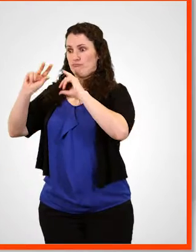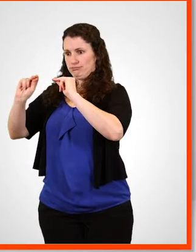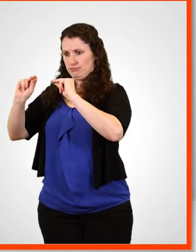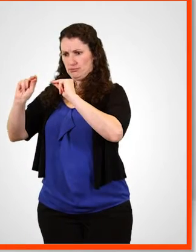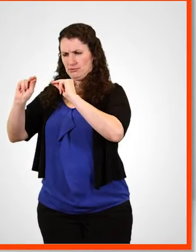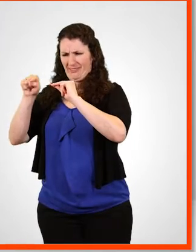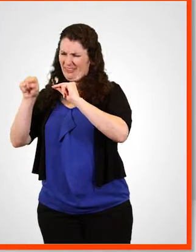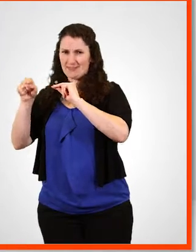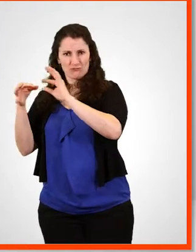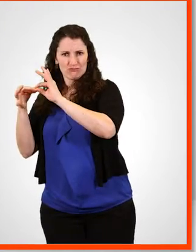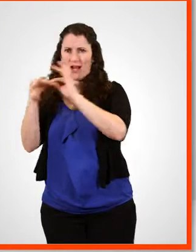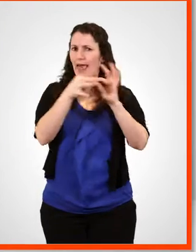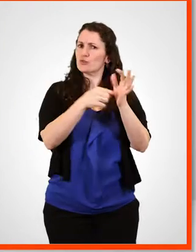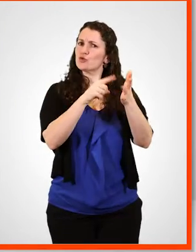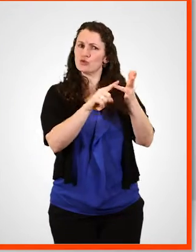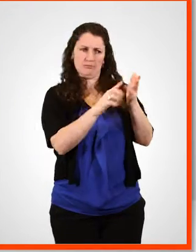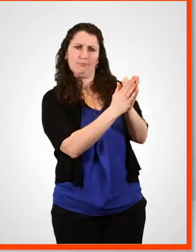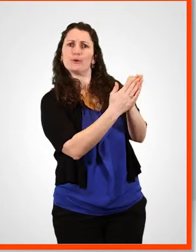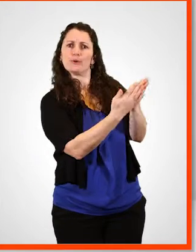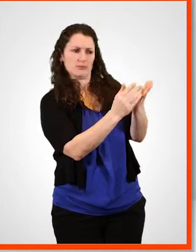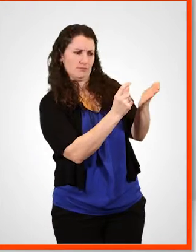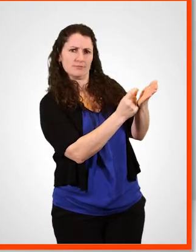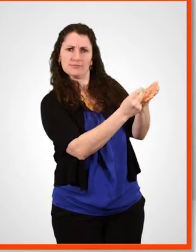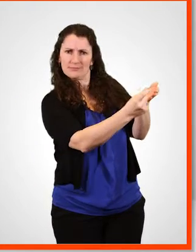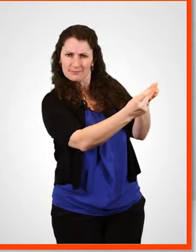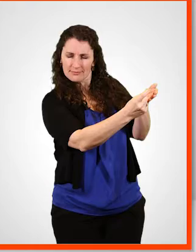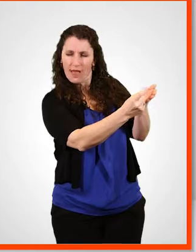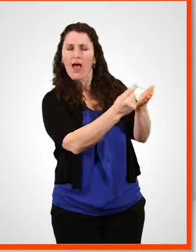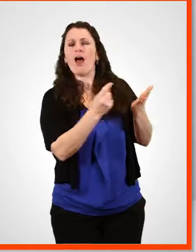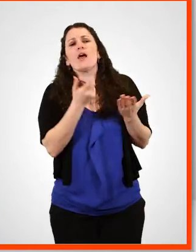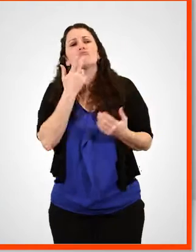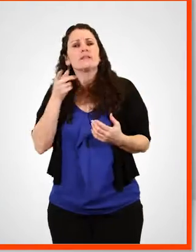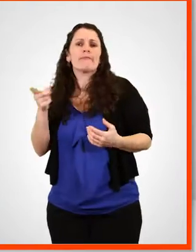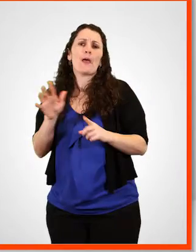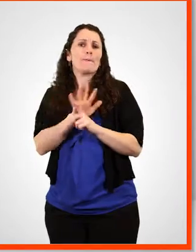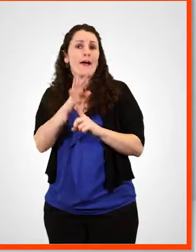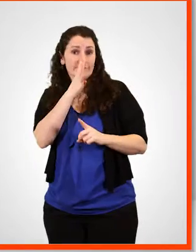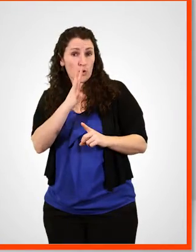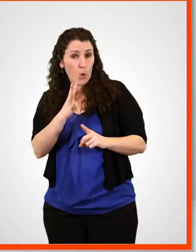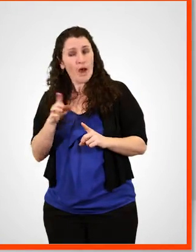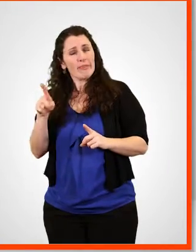By the time they're 4 or so, they have a sense that it does but they don't know exactly how that works.